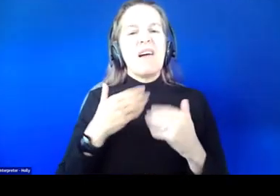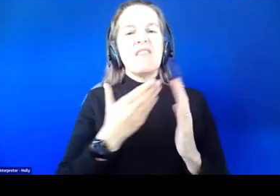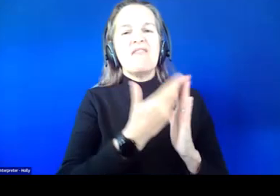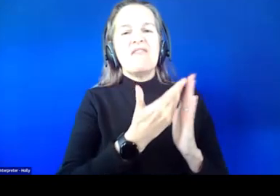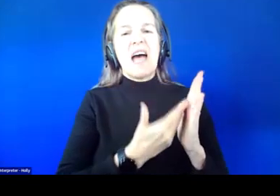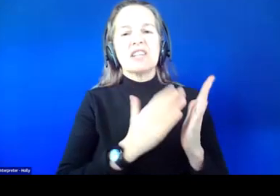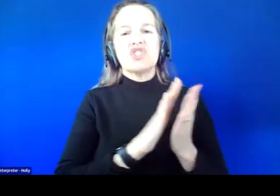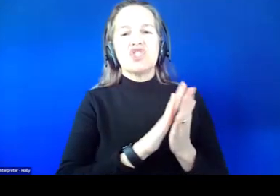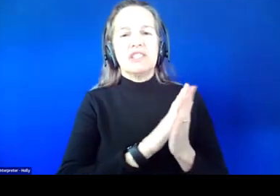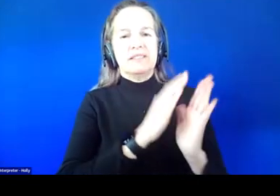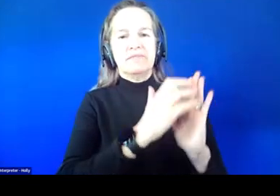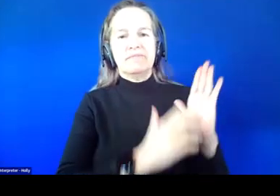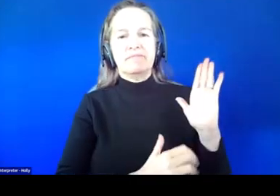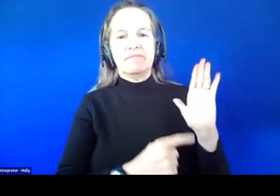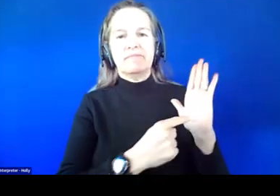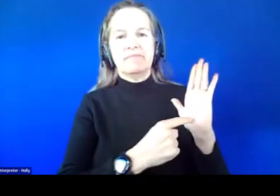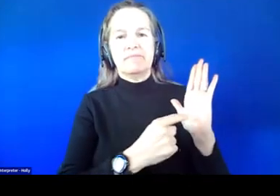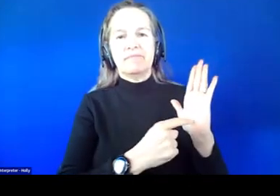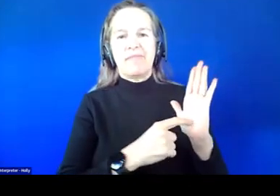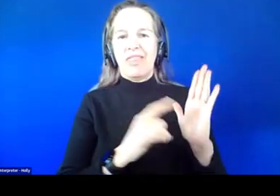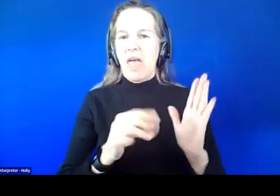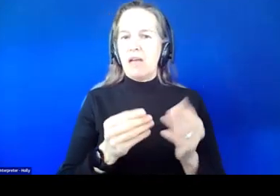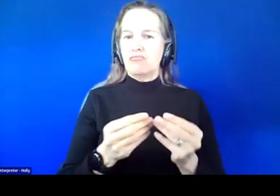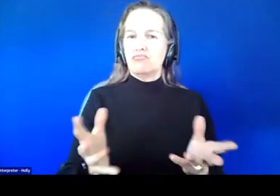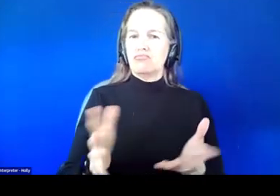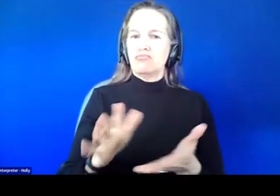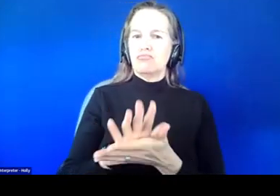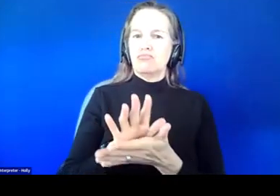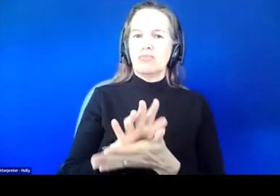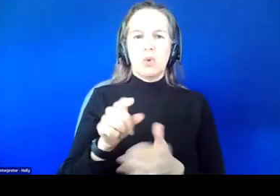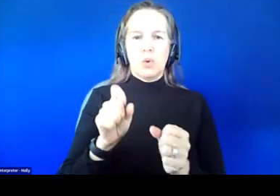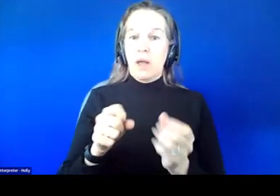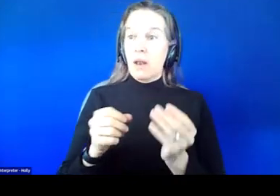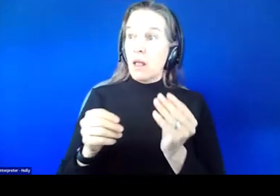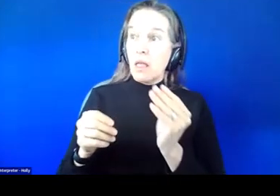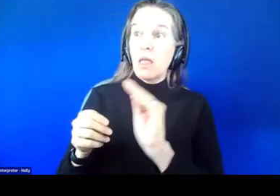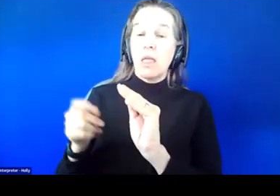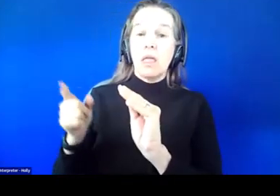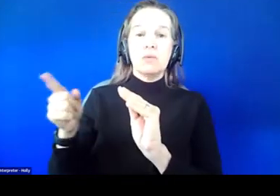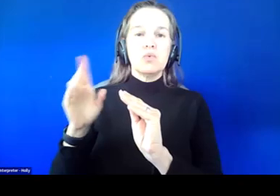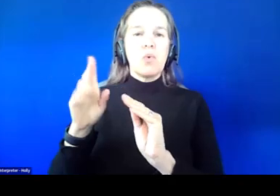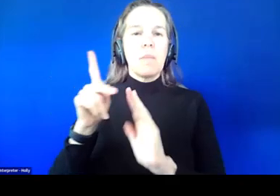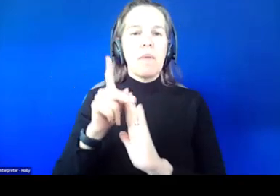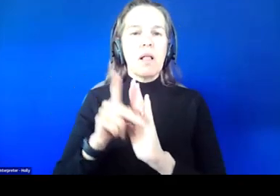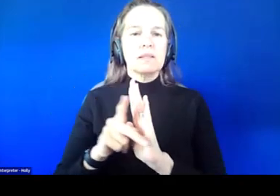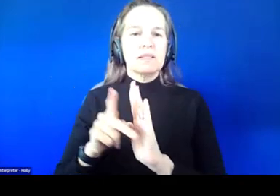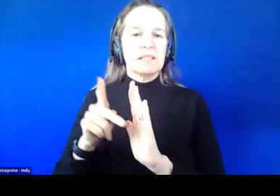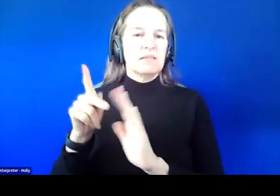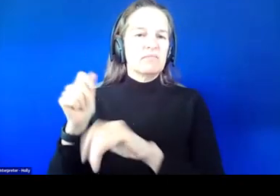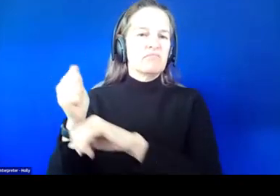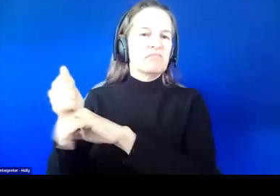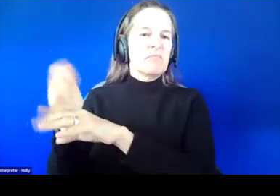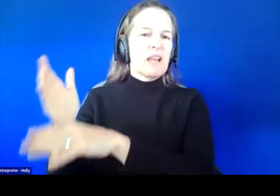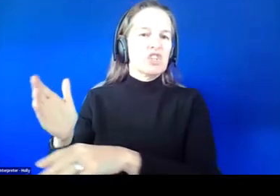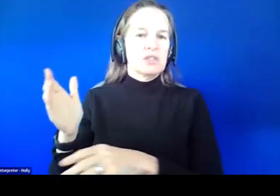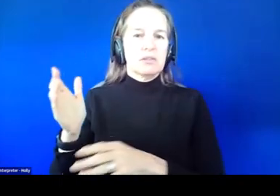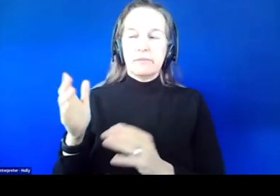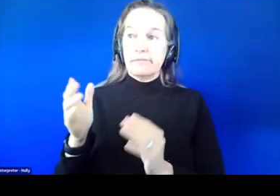you can use with your policymakers to make the case that MFP should be made permanent.